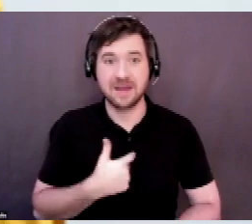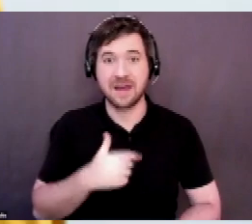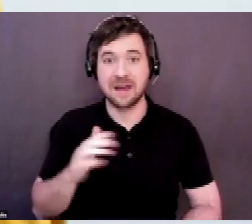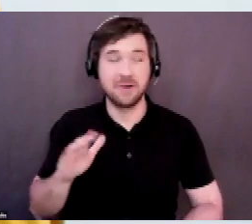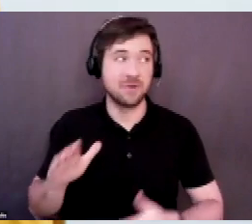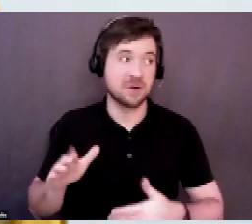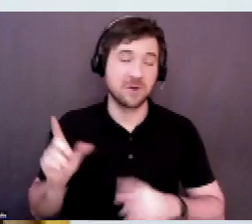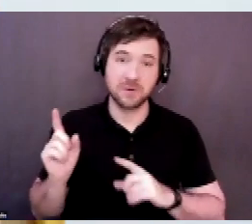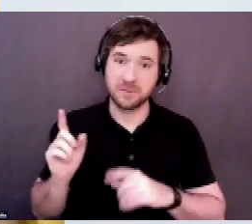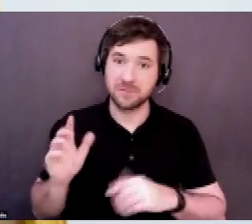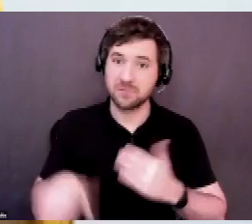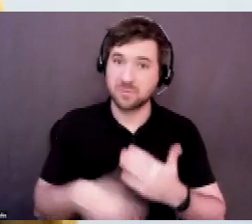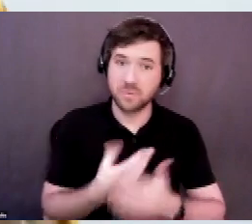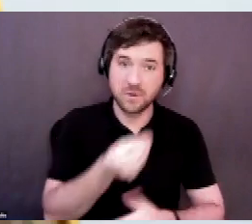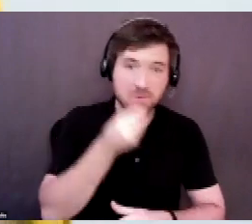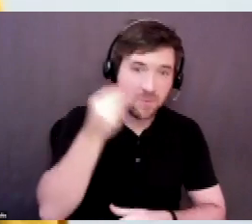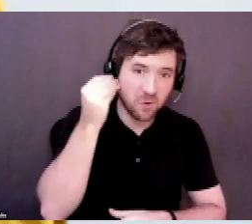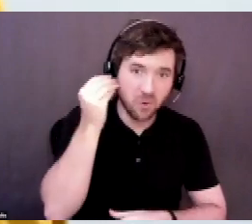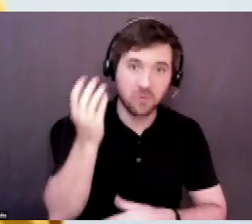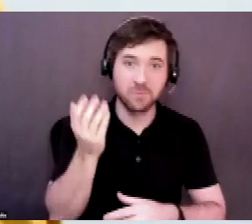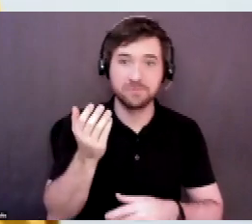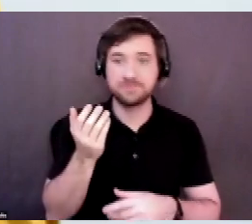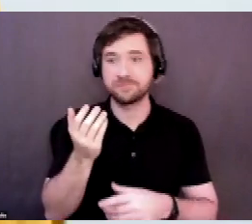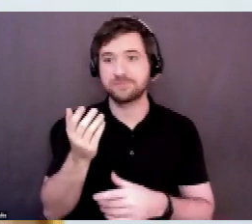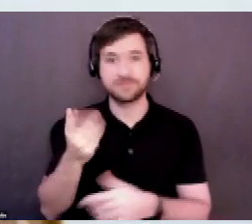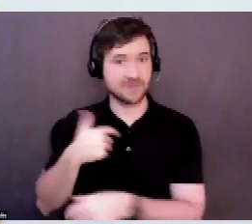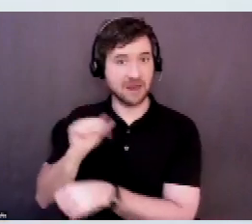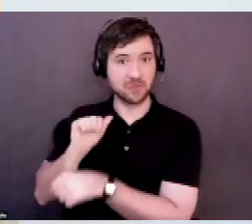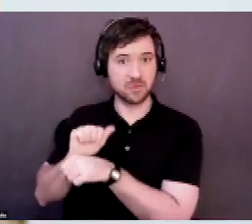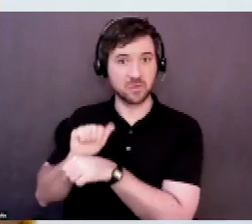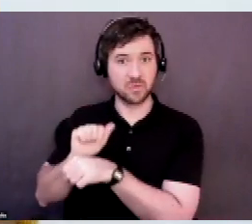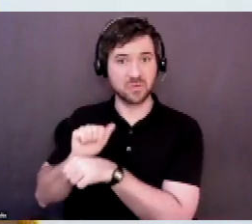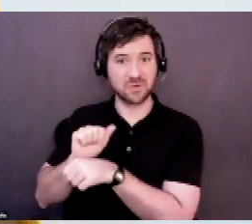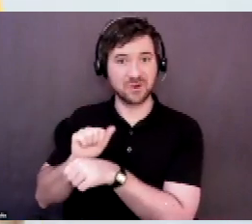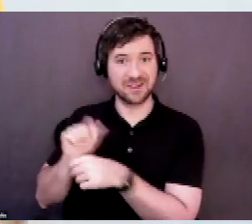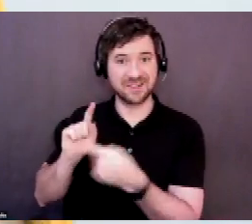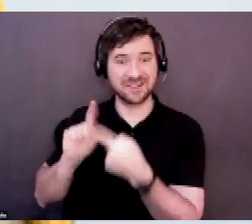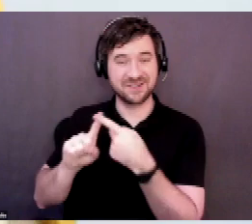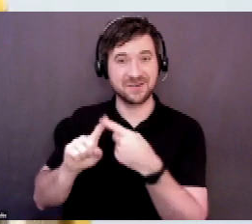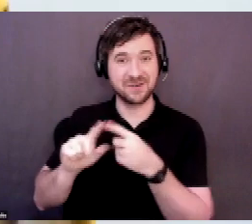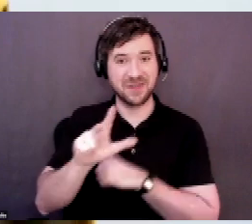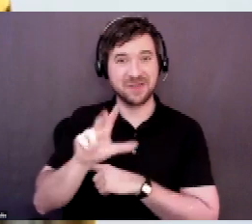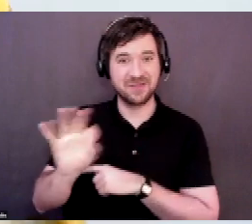from working again up to 39 weeks. And I actually had a walker when I got home because I was